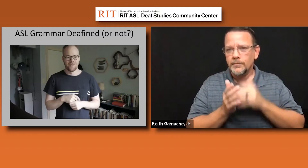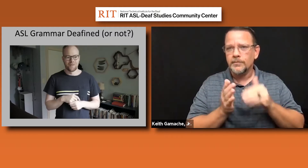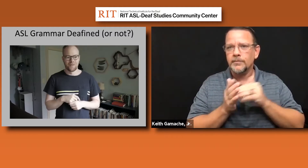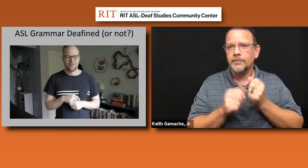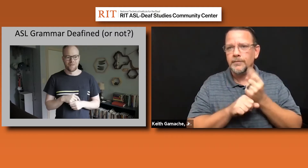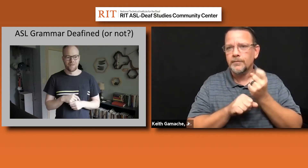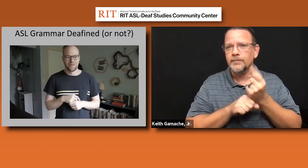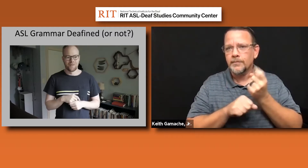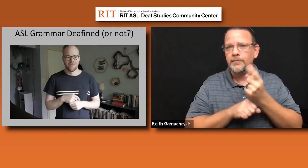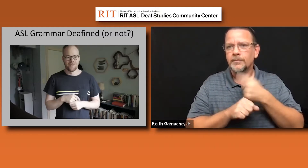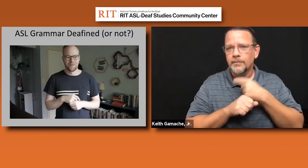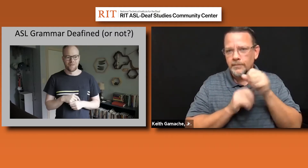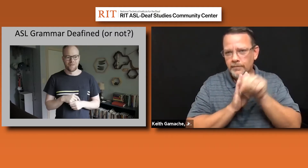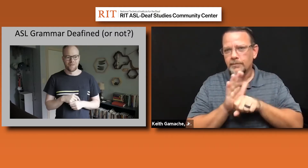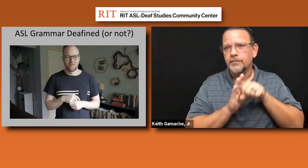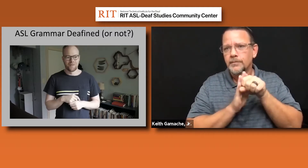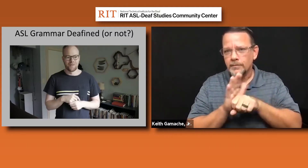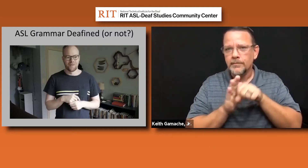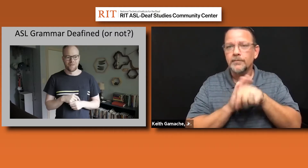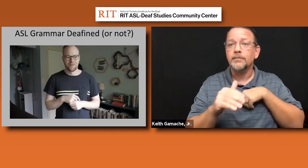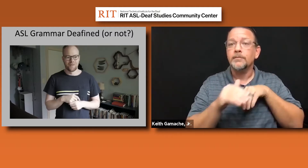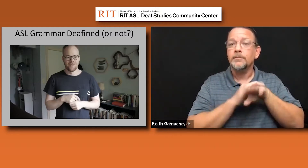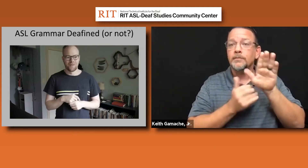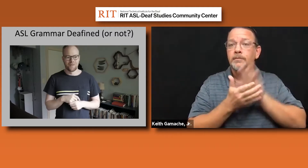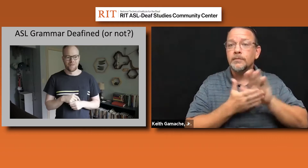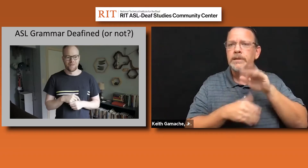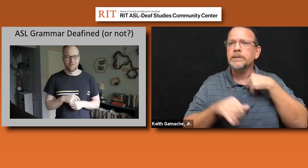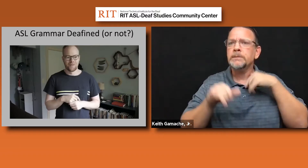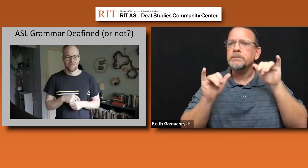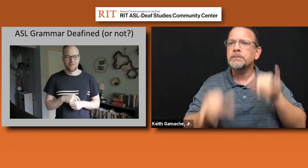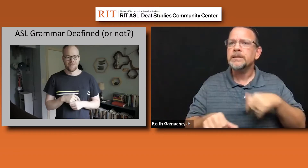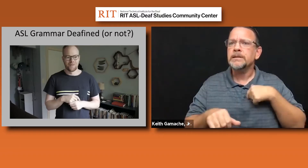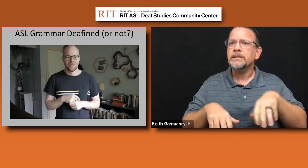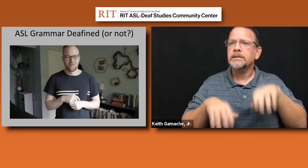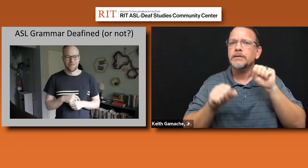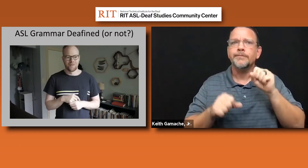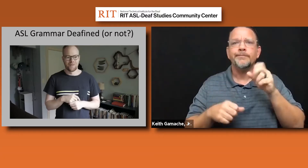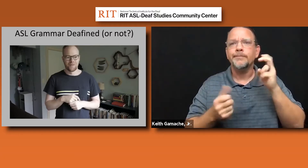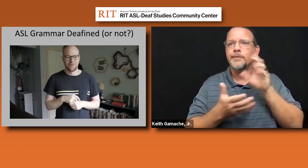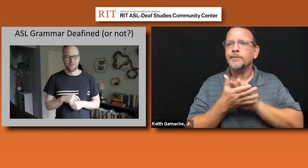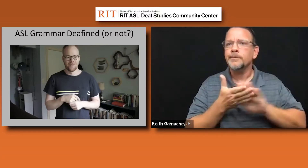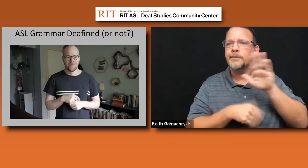They take it year after year consecutively, and even in college, they'll take college-related courses,